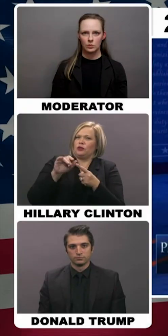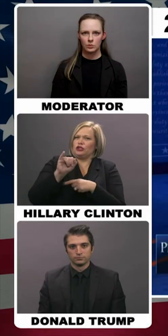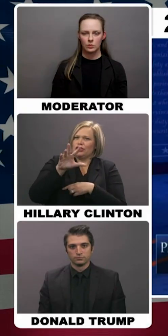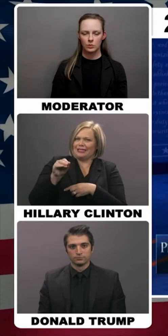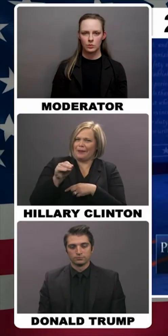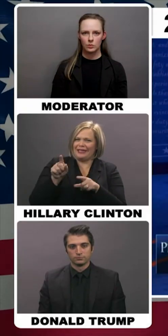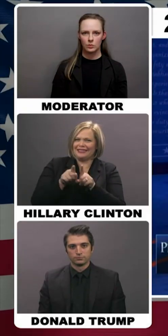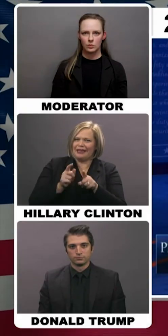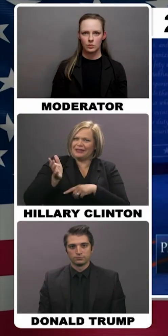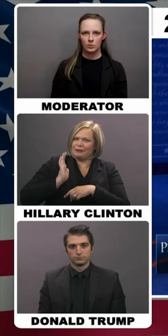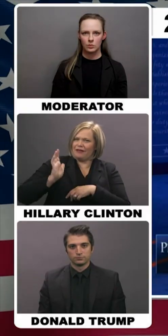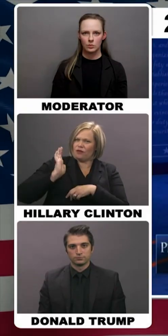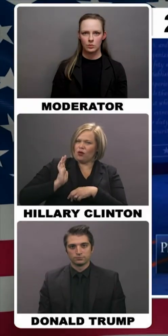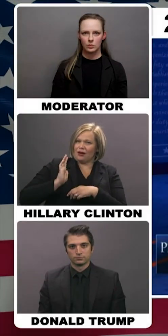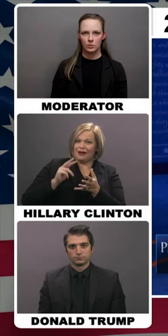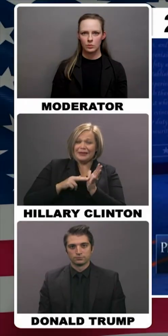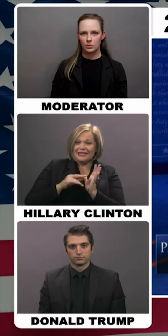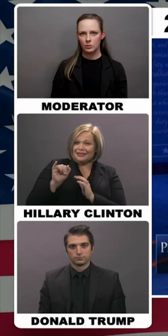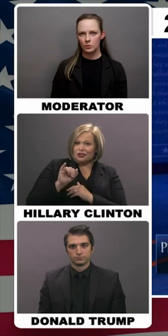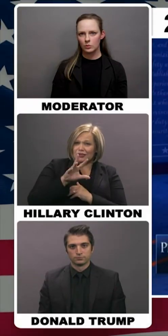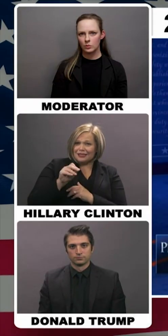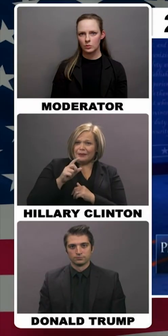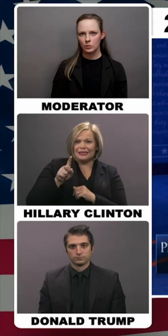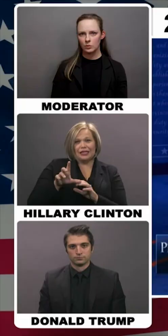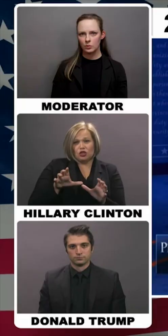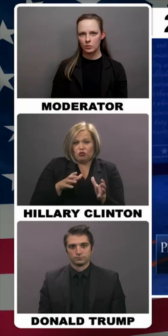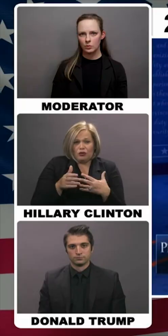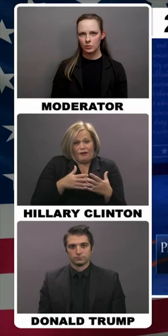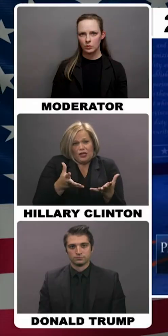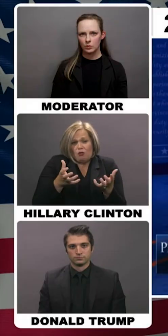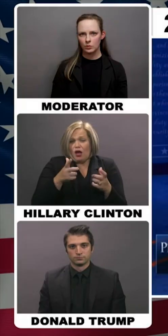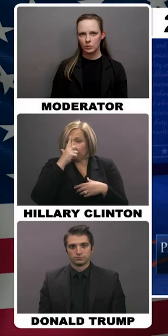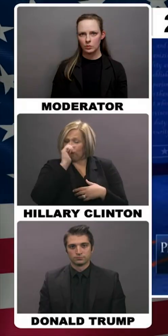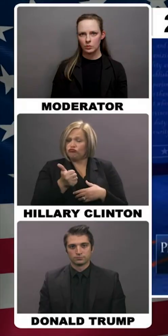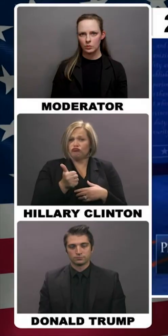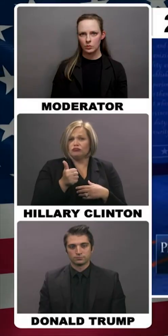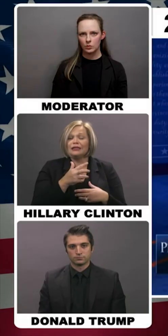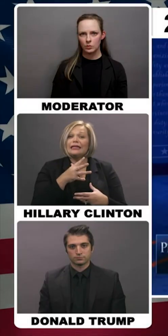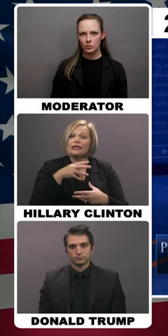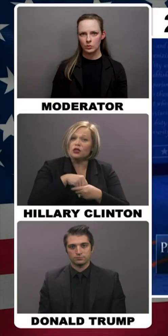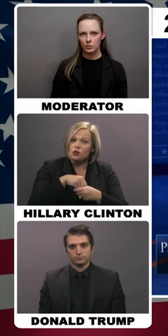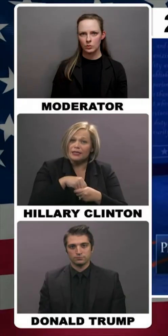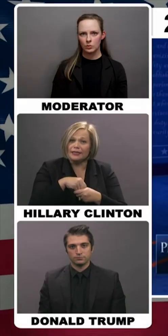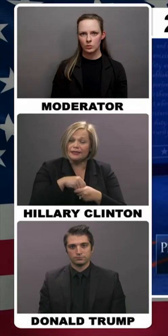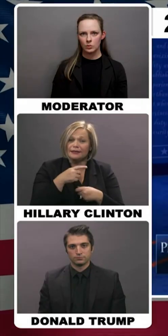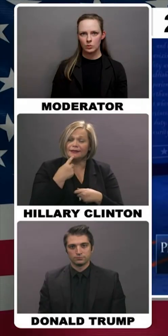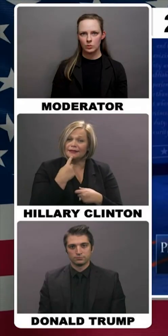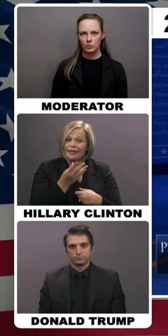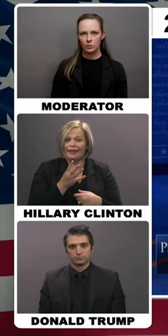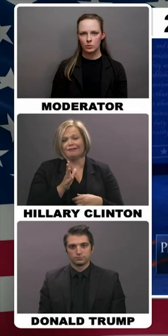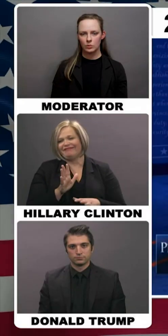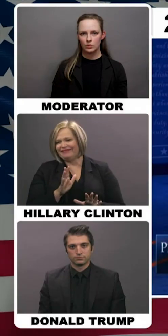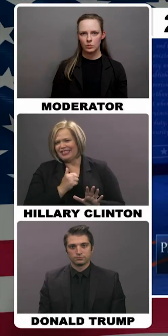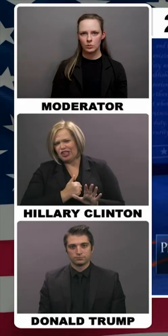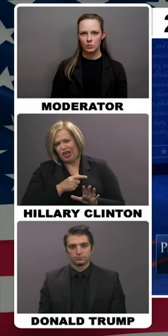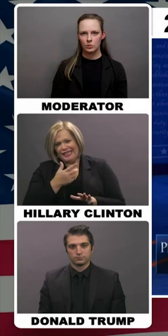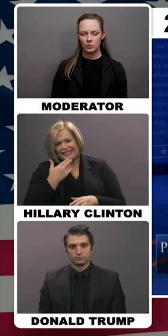And that means the insurance companies get to do pretty much whatever they want, including saying, look, I'm sorry, you've got diabetes, you had cancer,